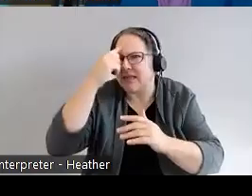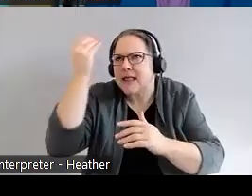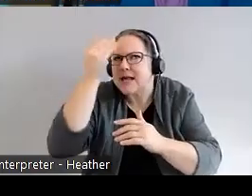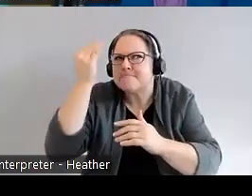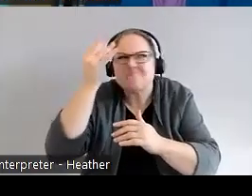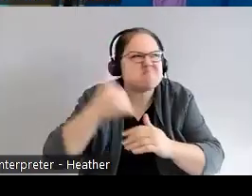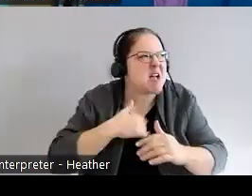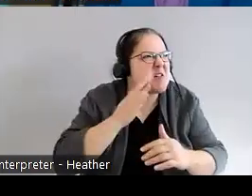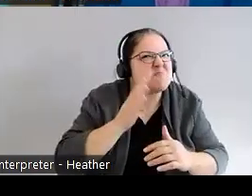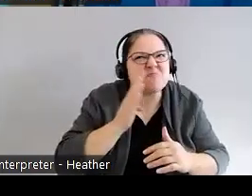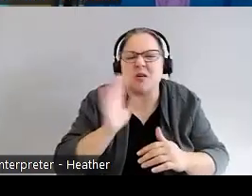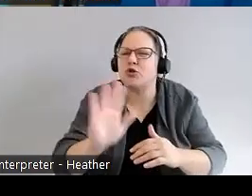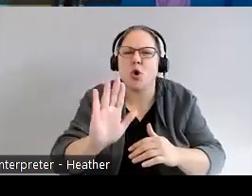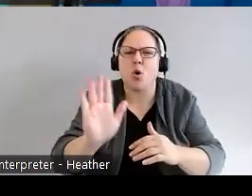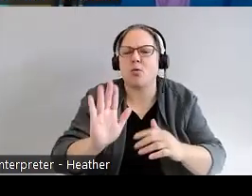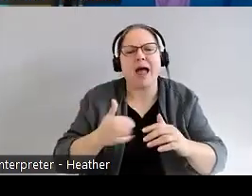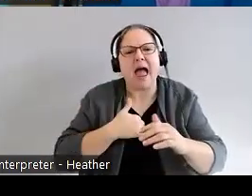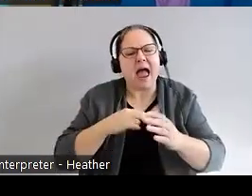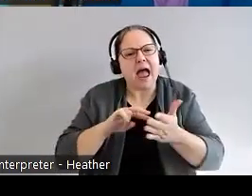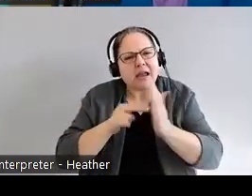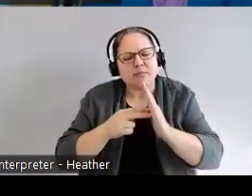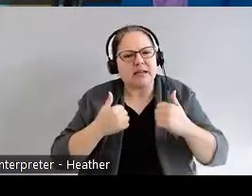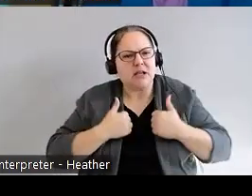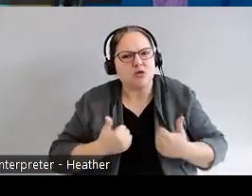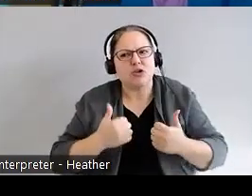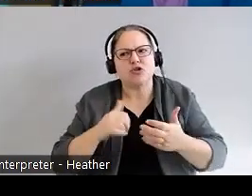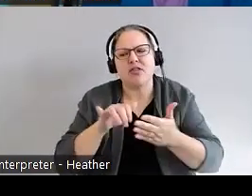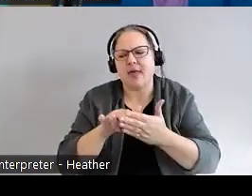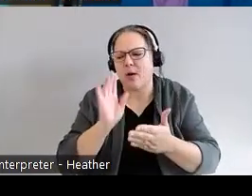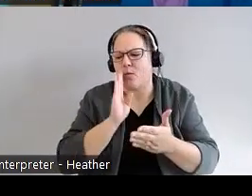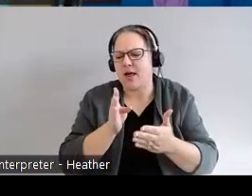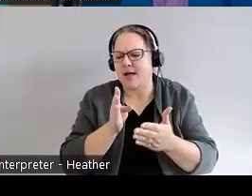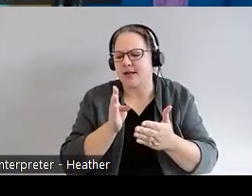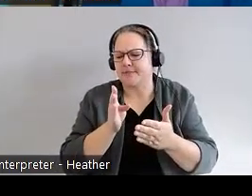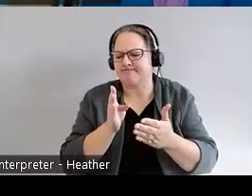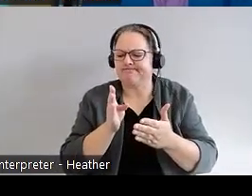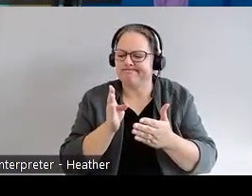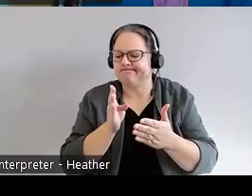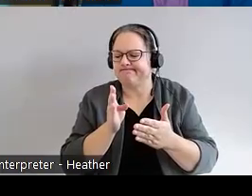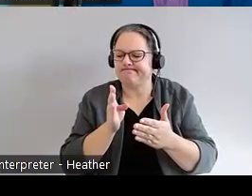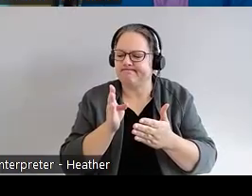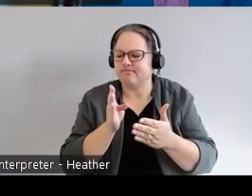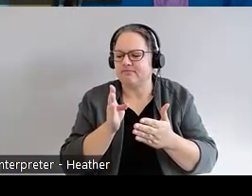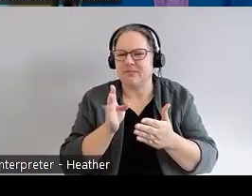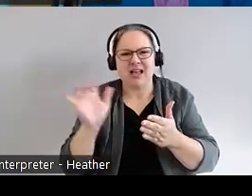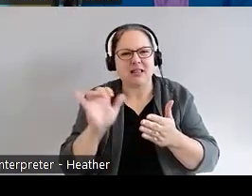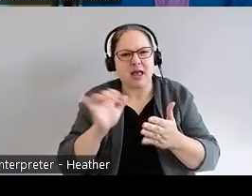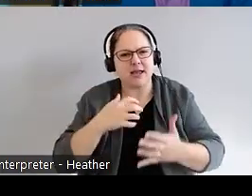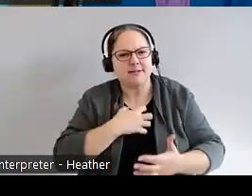about an aggression that usually accompanies um you know like uh agitation or some kind of